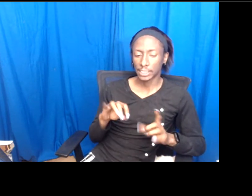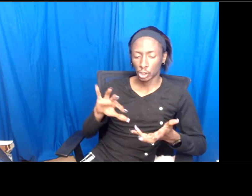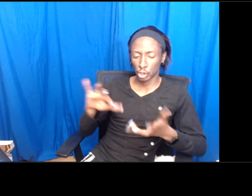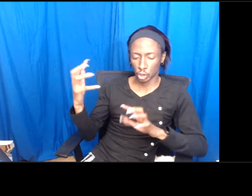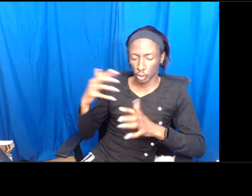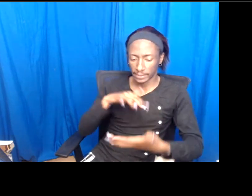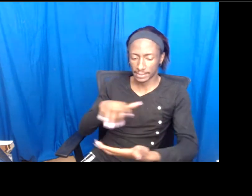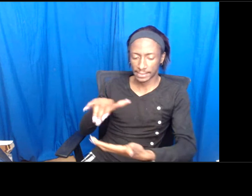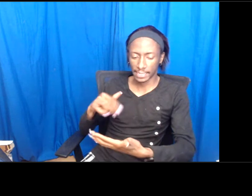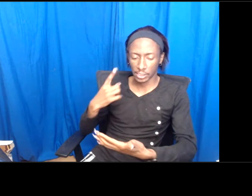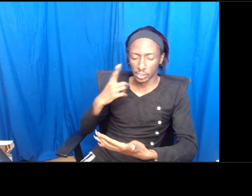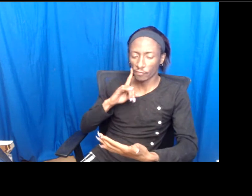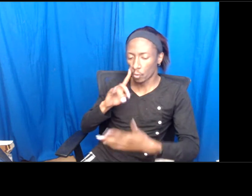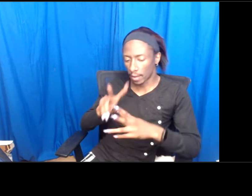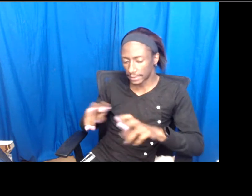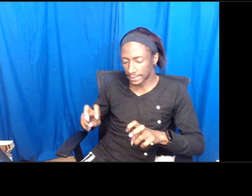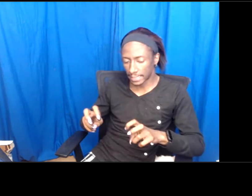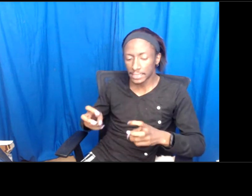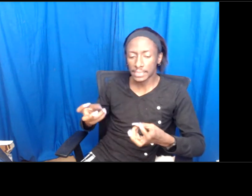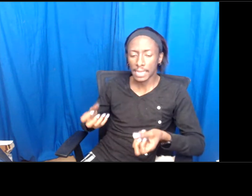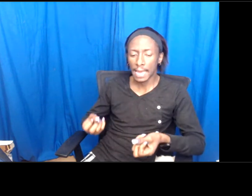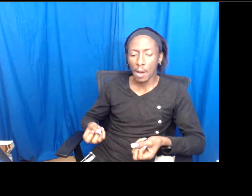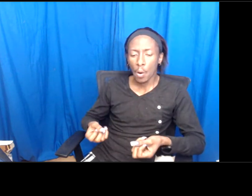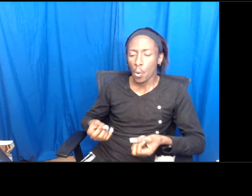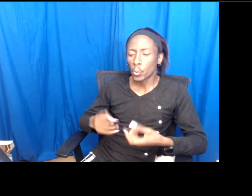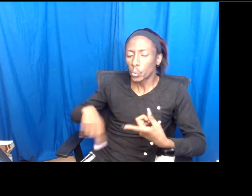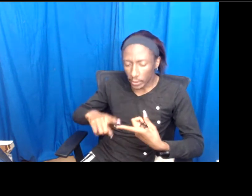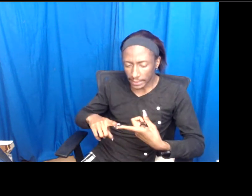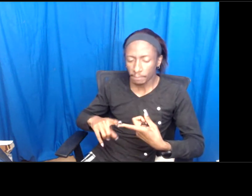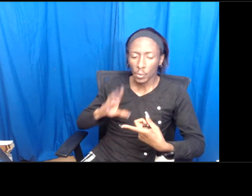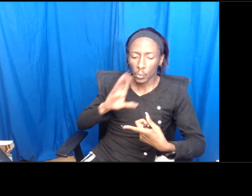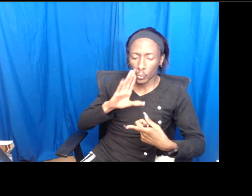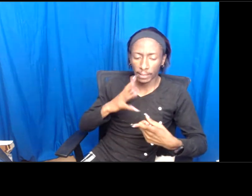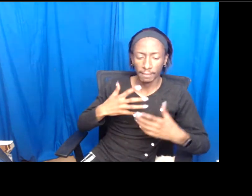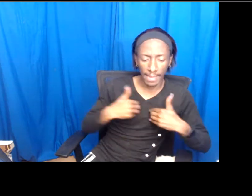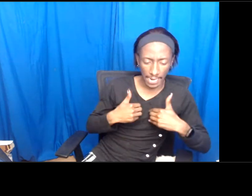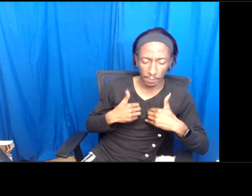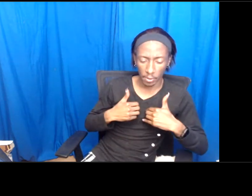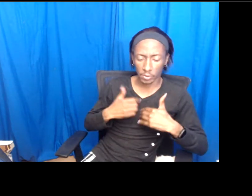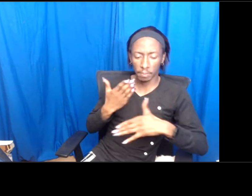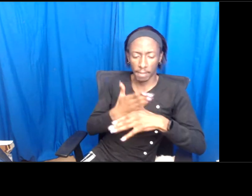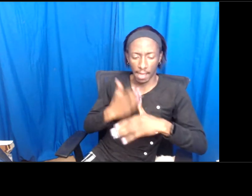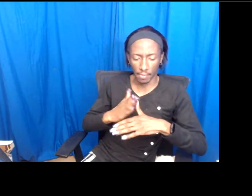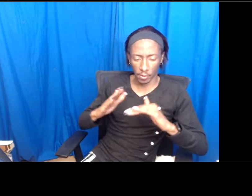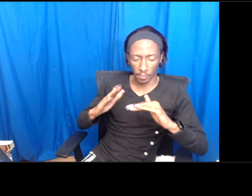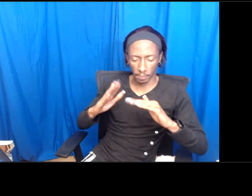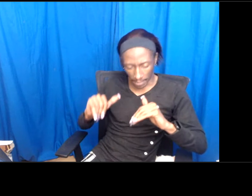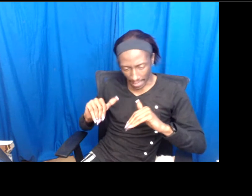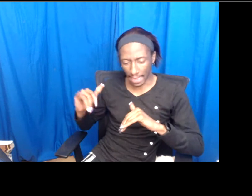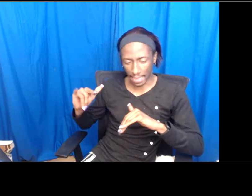at what threshold will see lions start to be bothered by the drone or fur seals. What we noticed with fur seals...